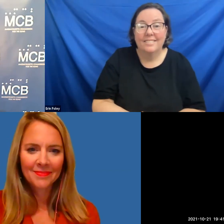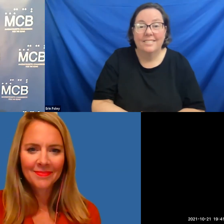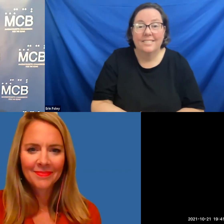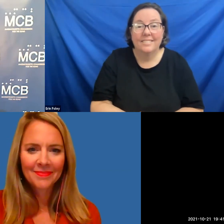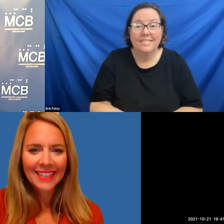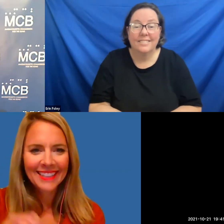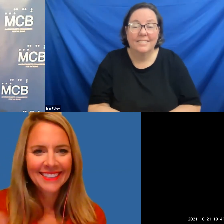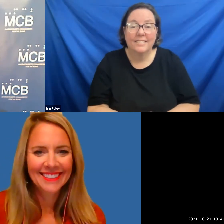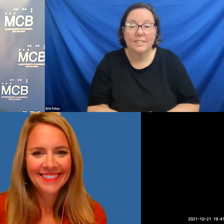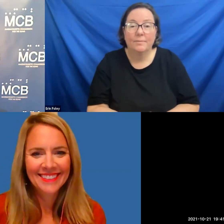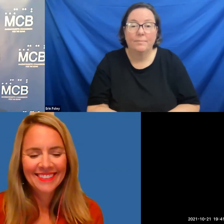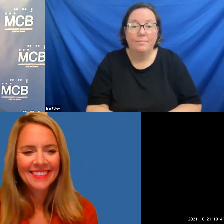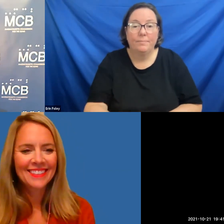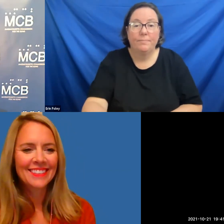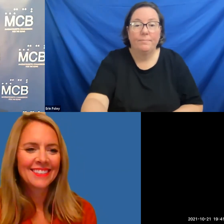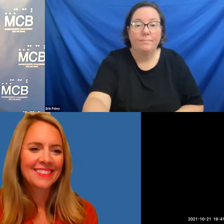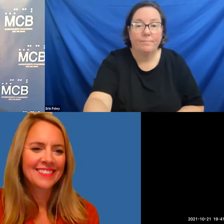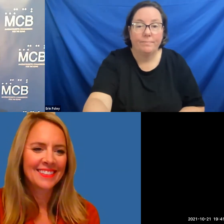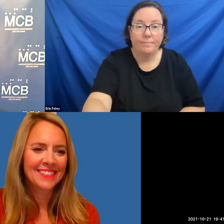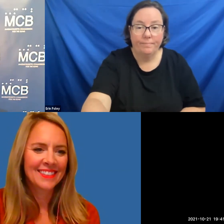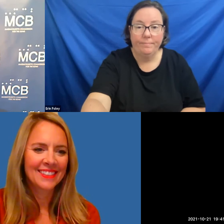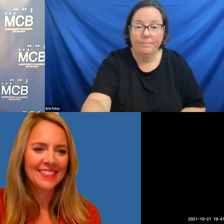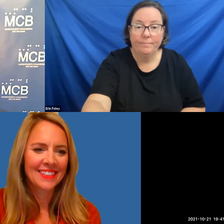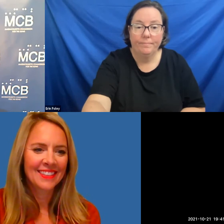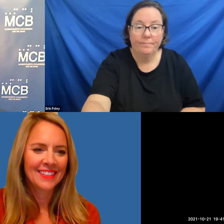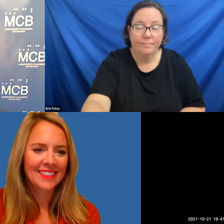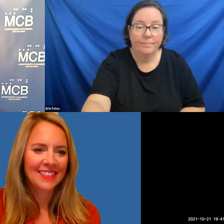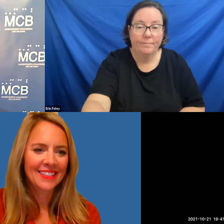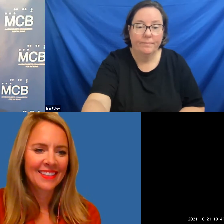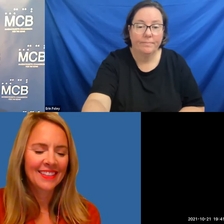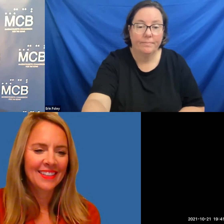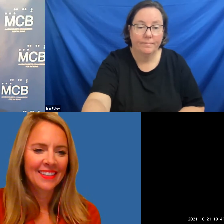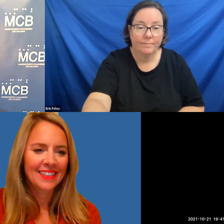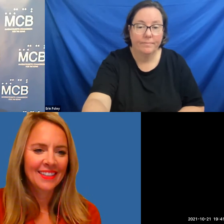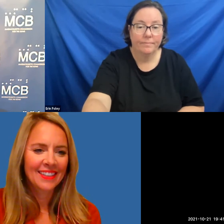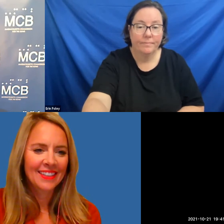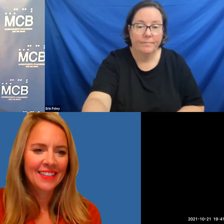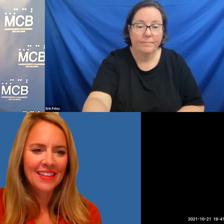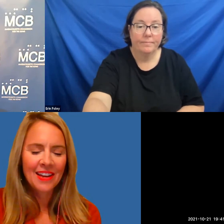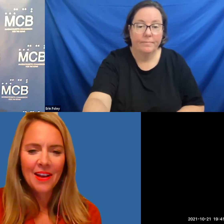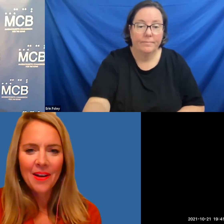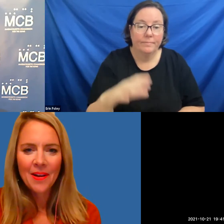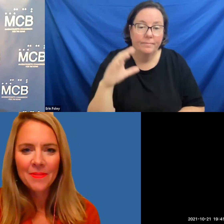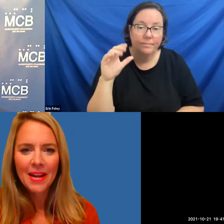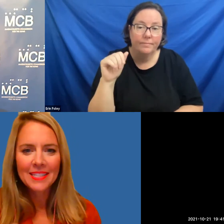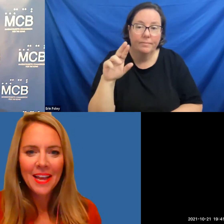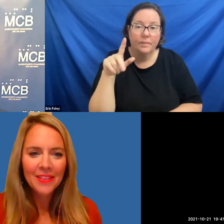Carla Cath: All right.